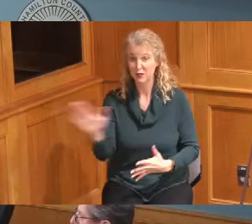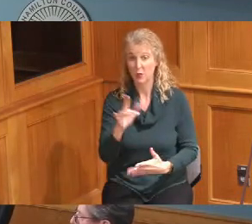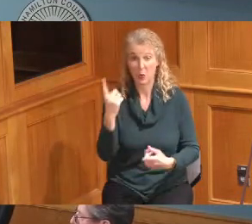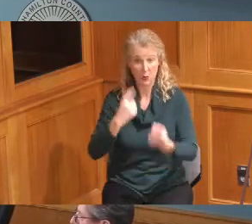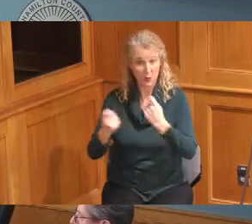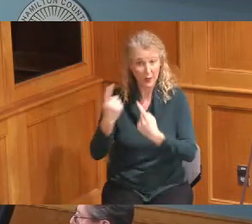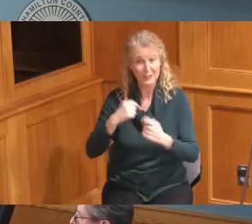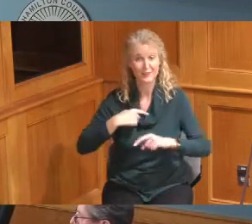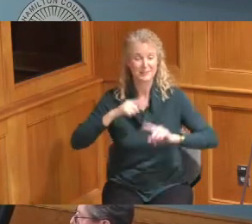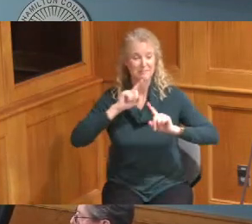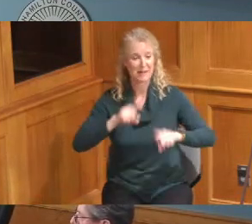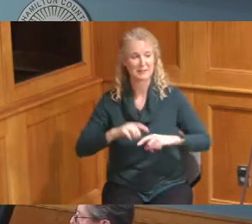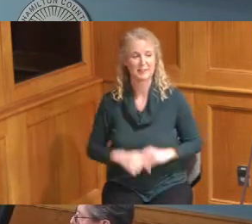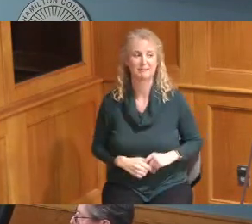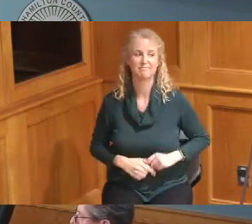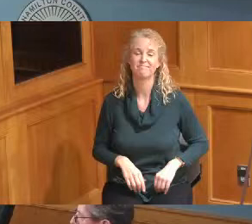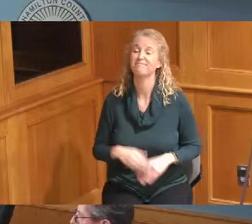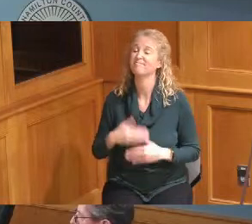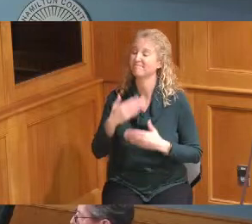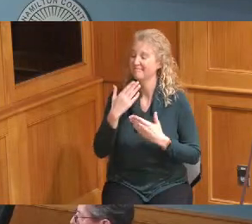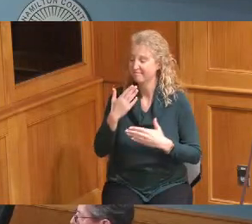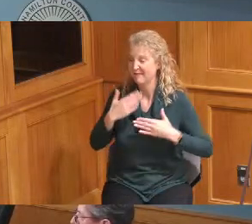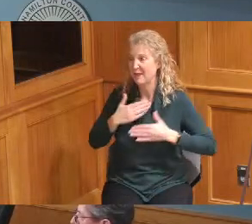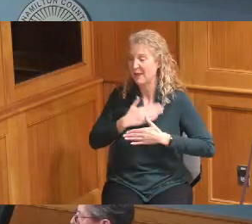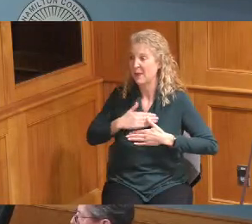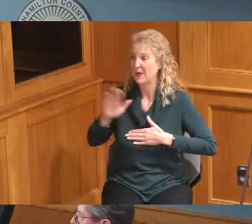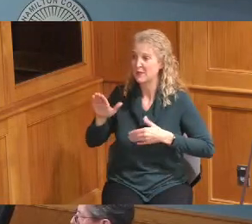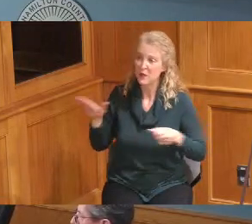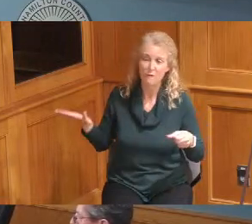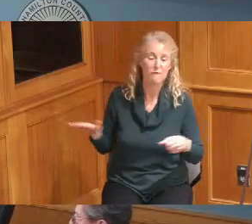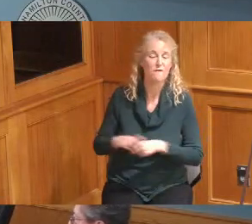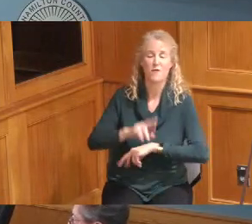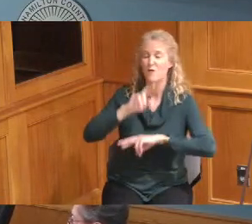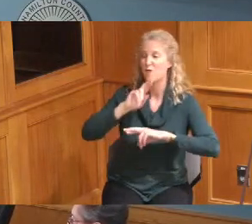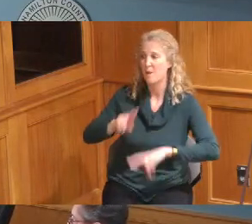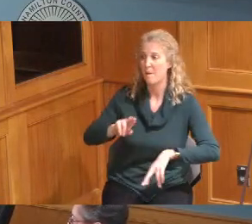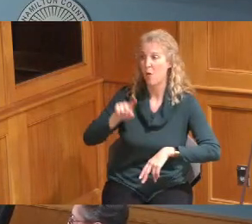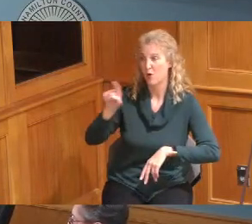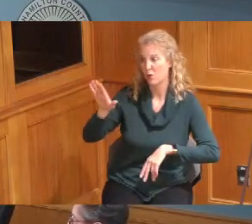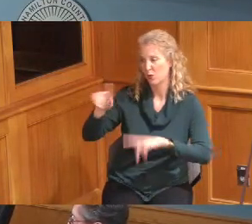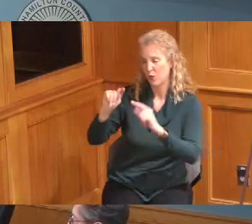thank you a very comprehensive report as usual Nick thank you to you and your team who I know